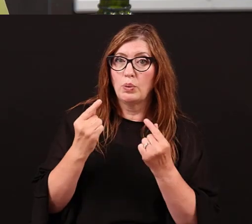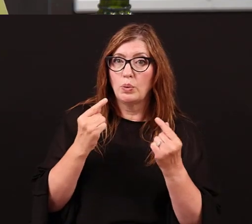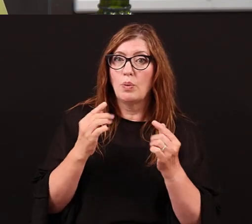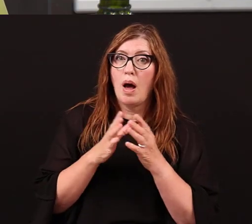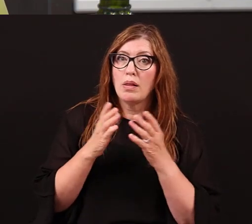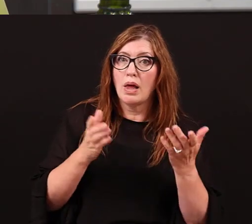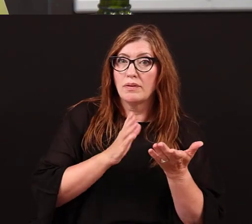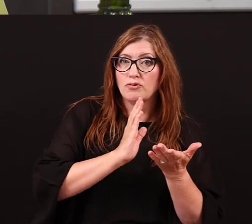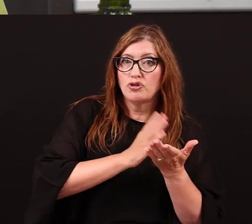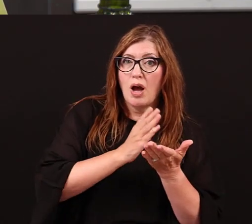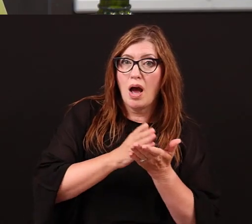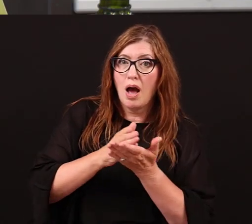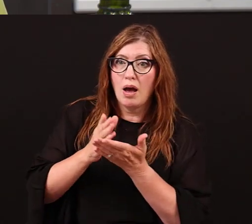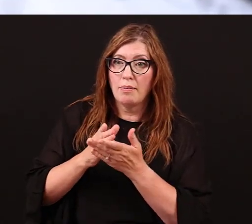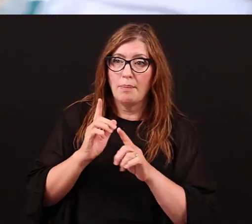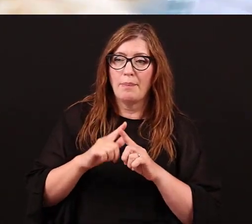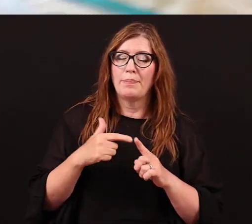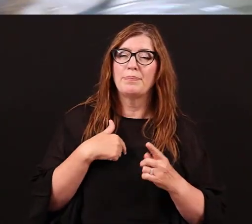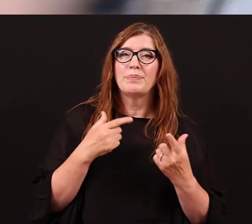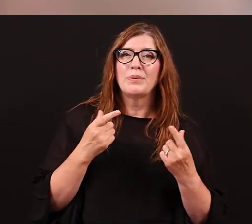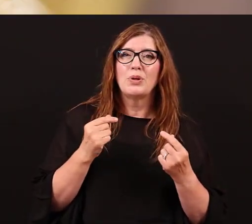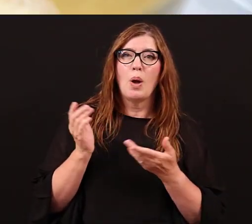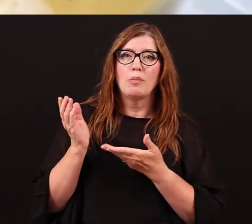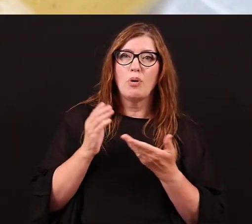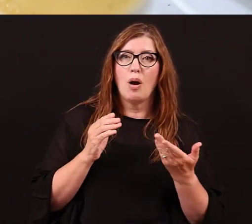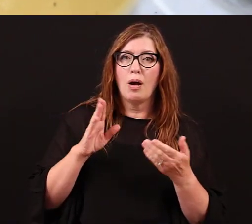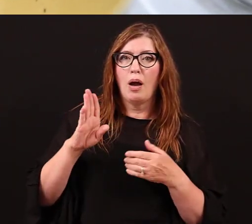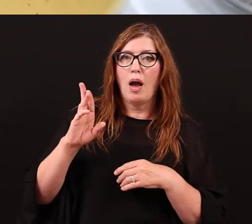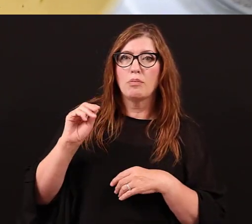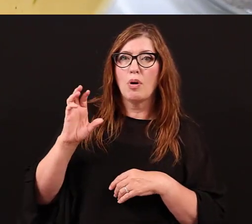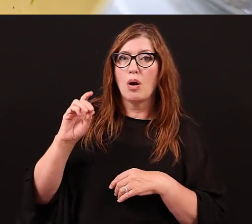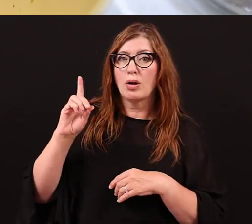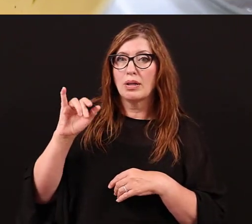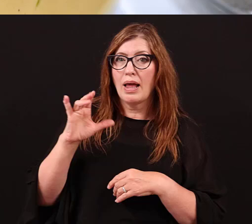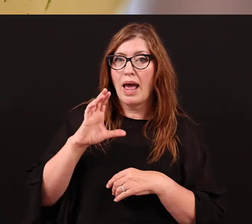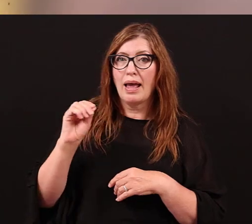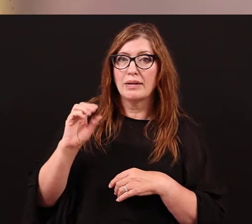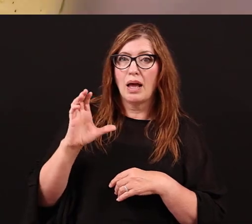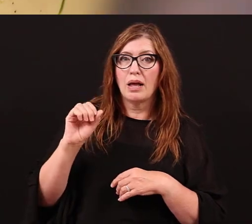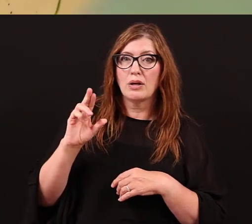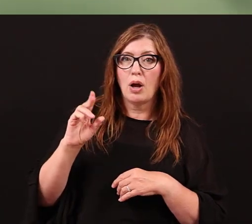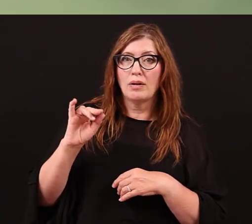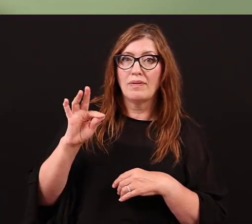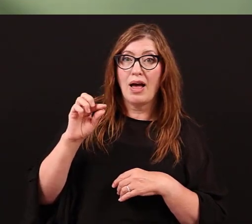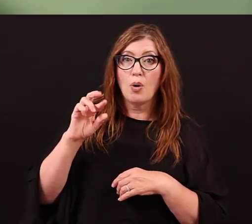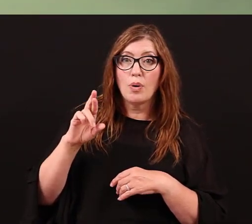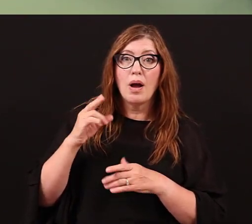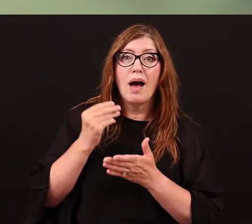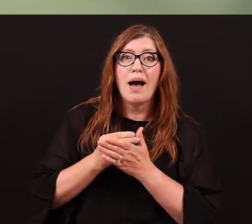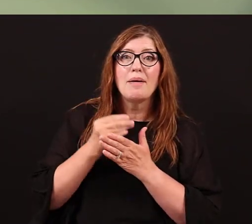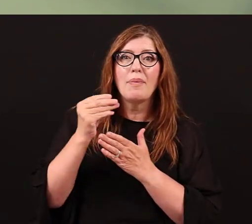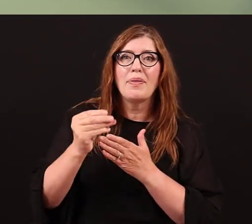of chopping done here, but what I did is I brought the broccoli and cauliflower in florets, already chopped at this grocery store.